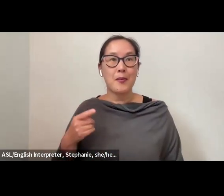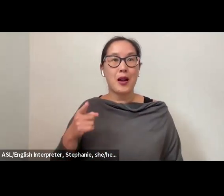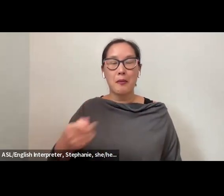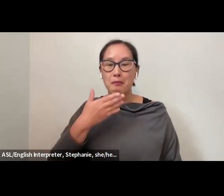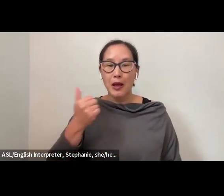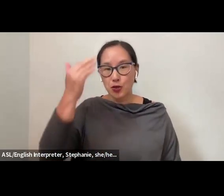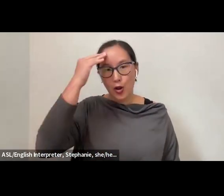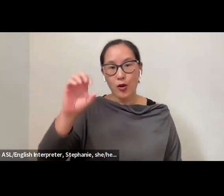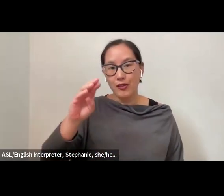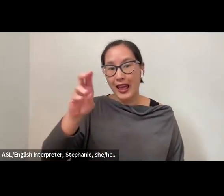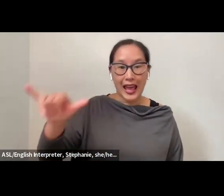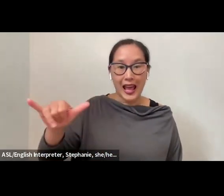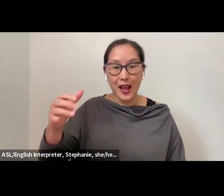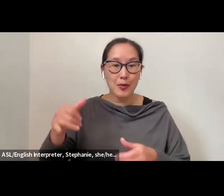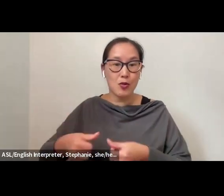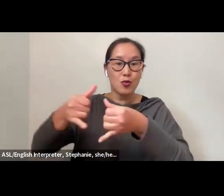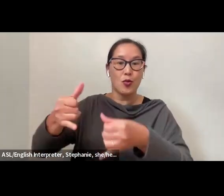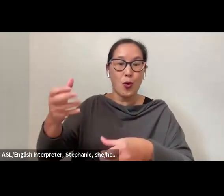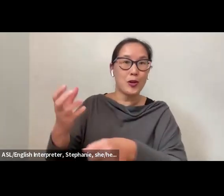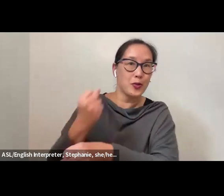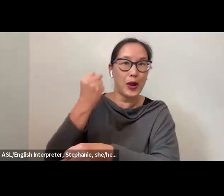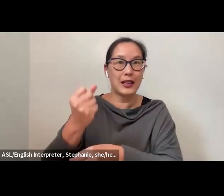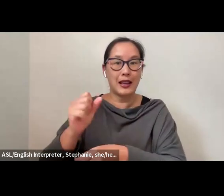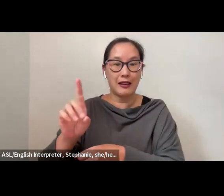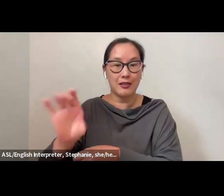In 2019, the sequel to